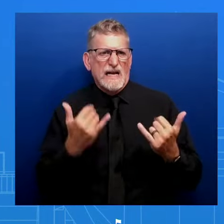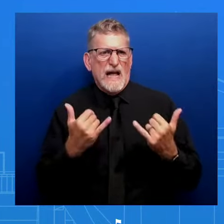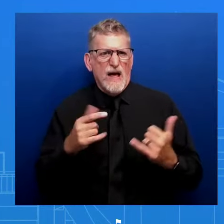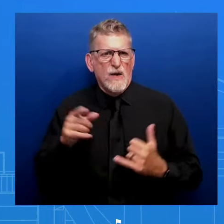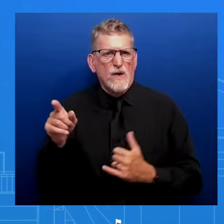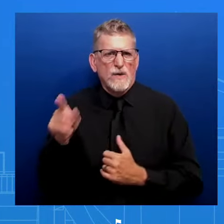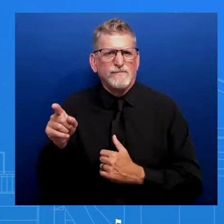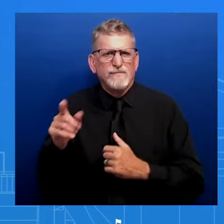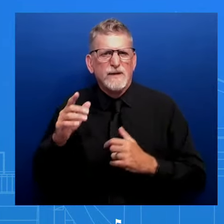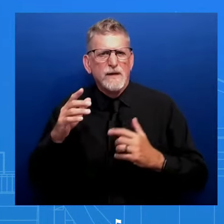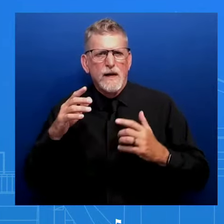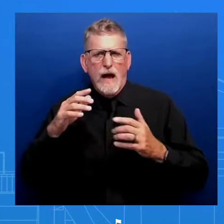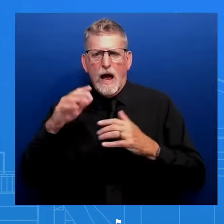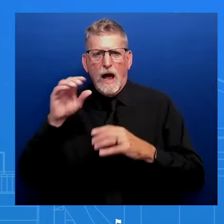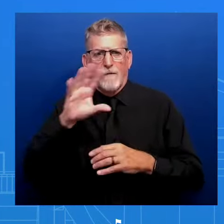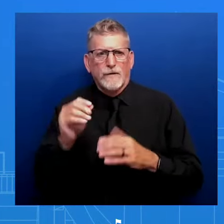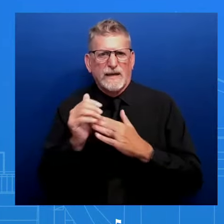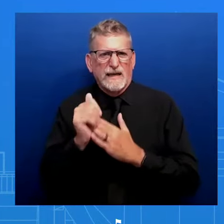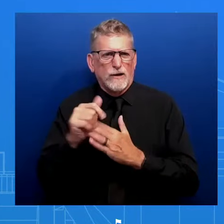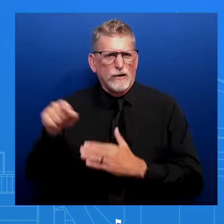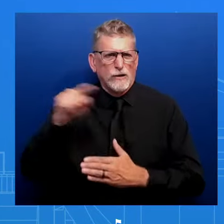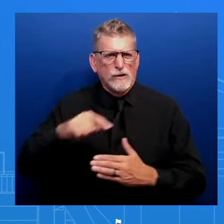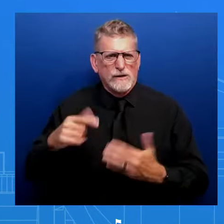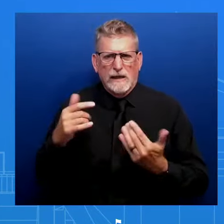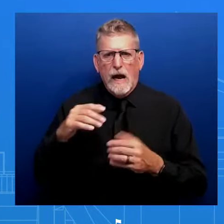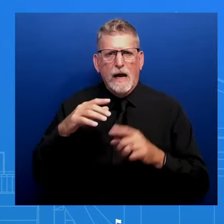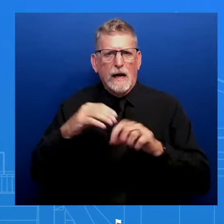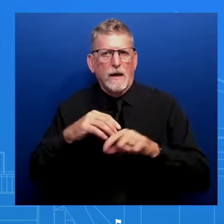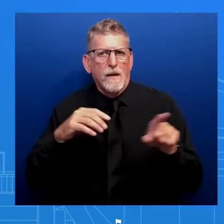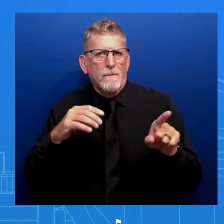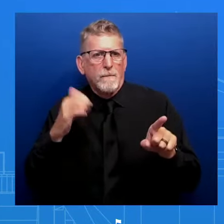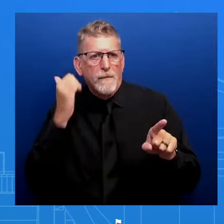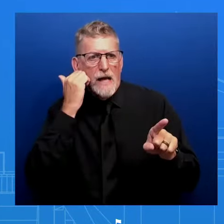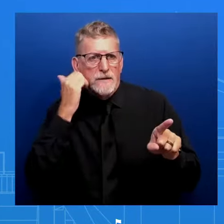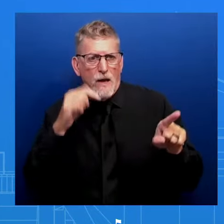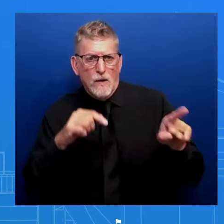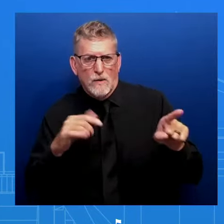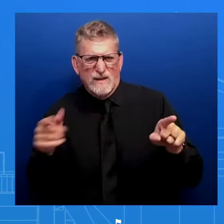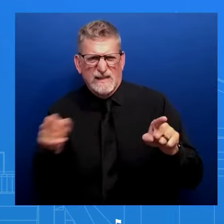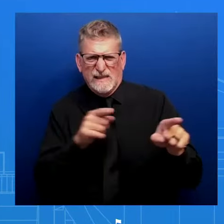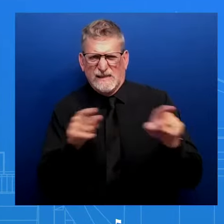And, look, I don't know what he plans to tell them, but I sure as heck hope that he --